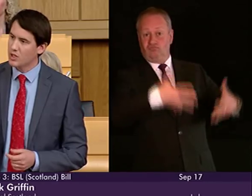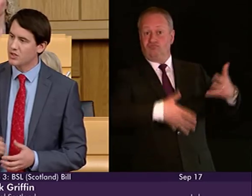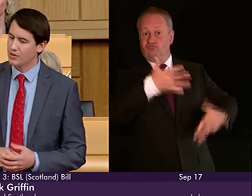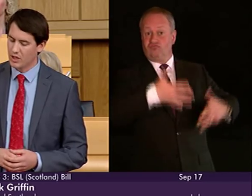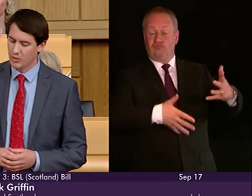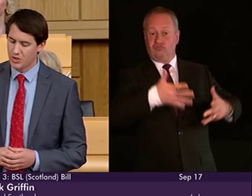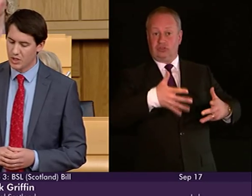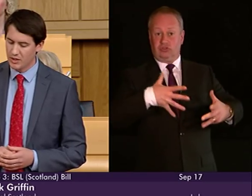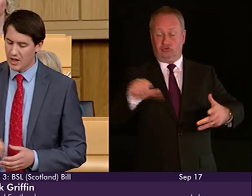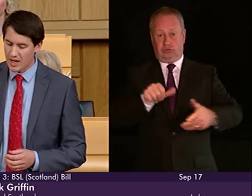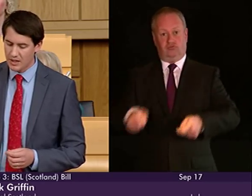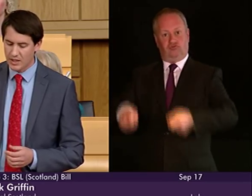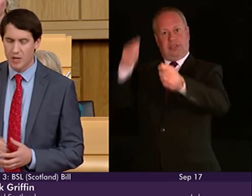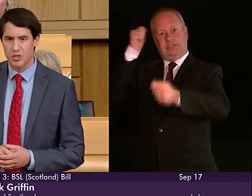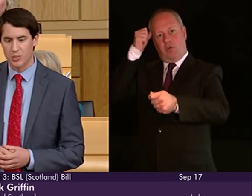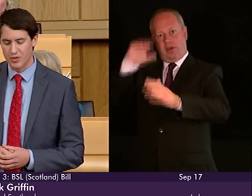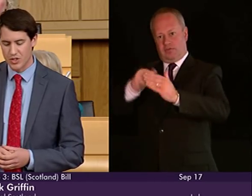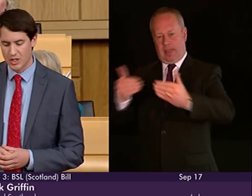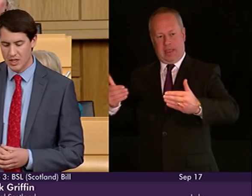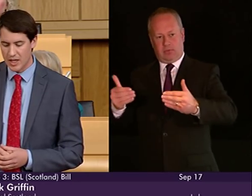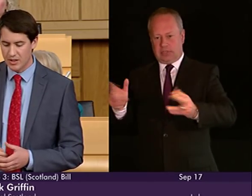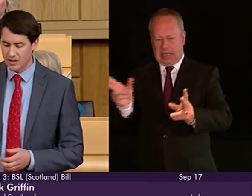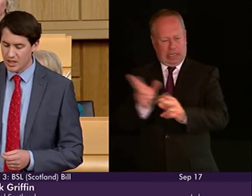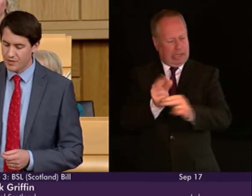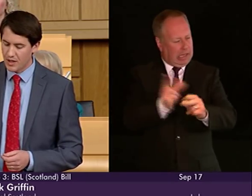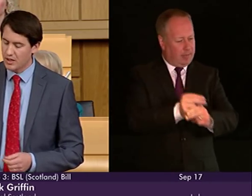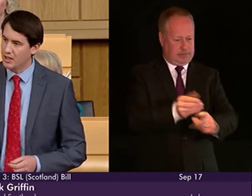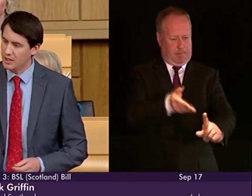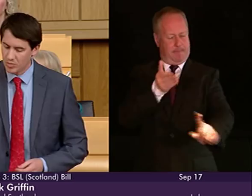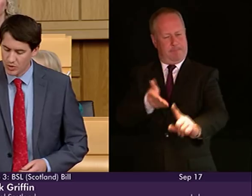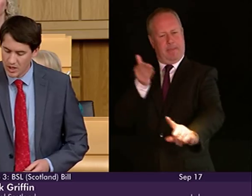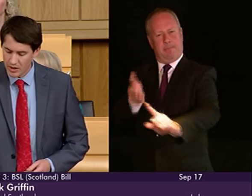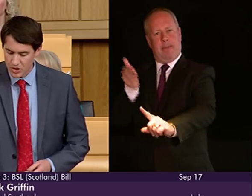raise awareness of the language, highlight gaps in provision and identify and enable